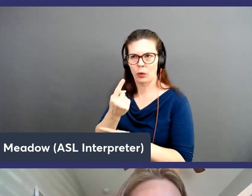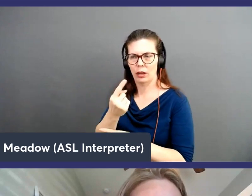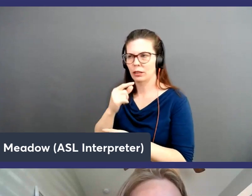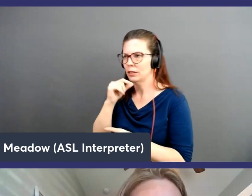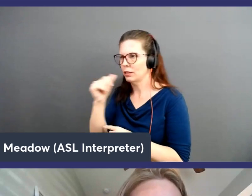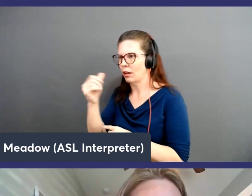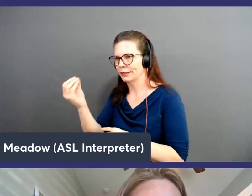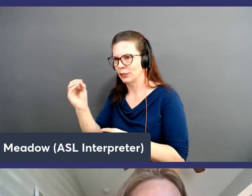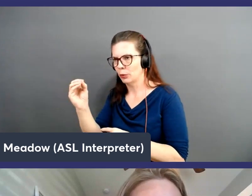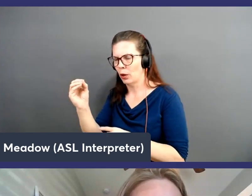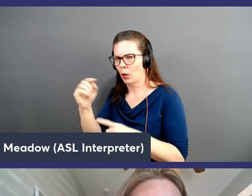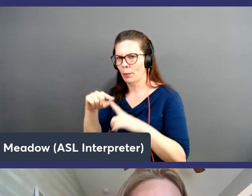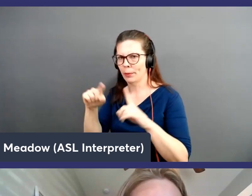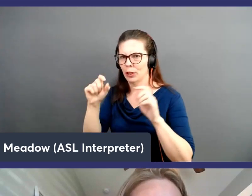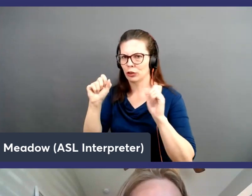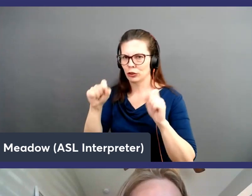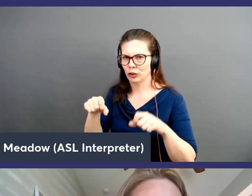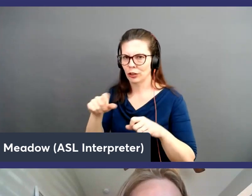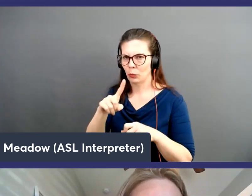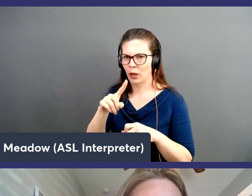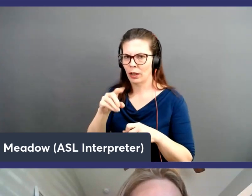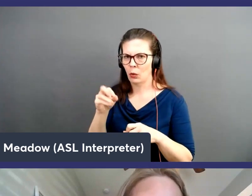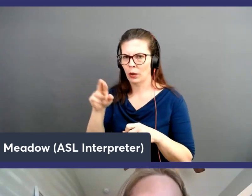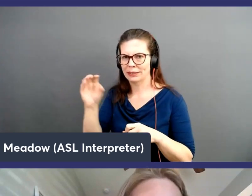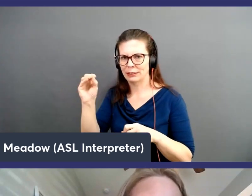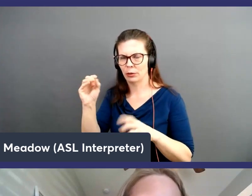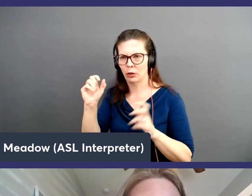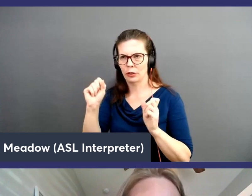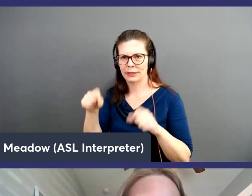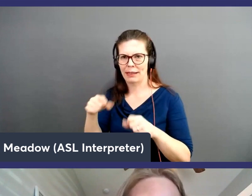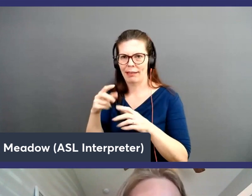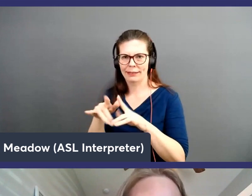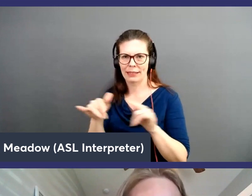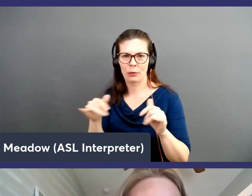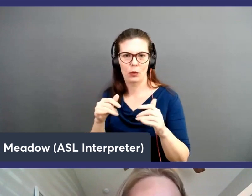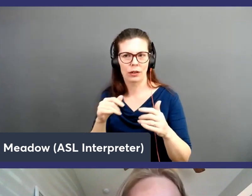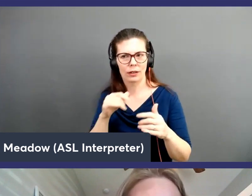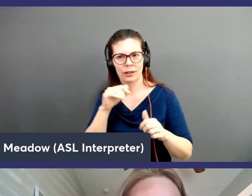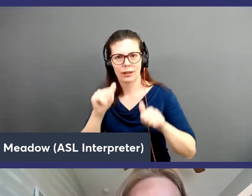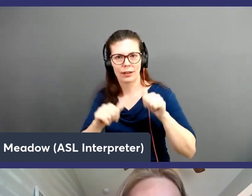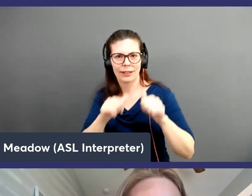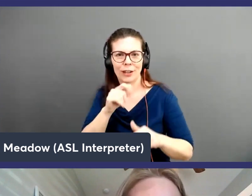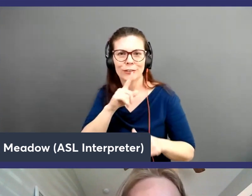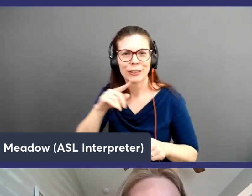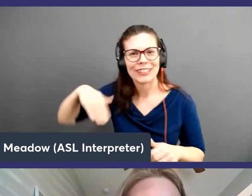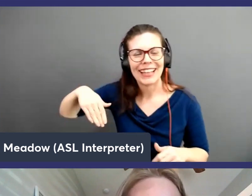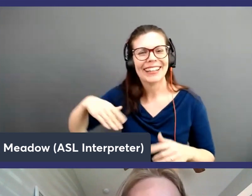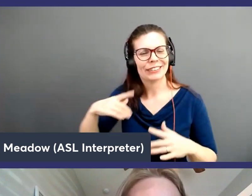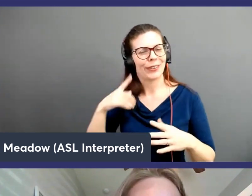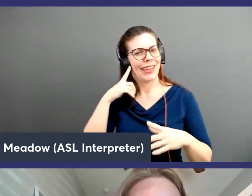but it could be a 1 or a 0, or, you know, we're not sure yet, (chuckles) and hearing about this interference